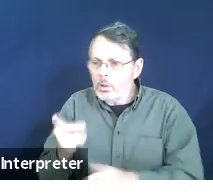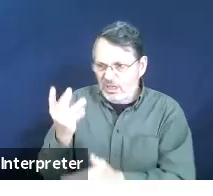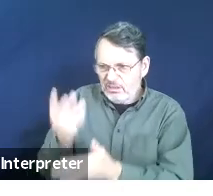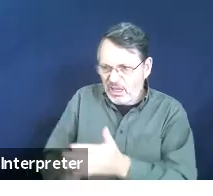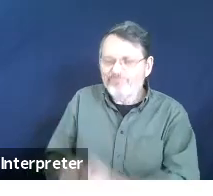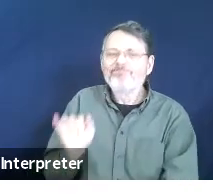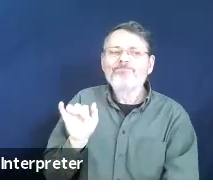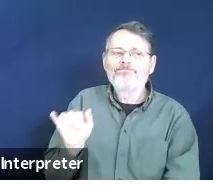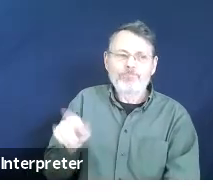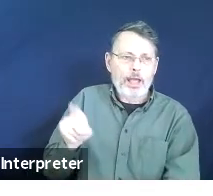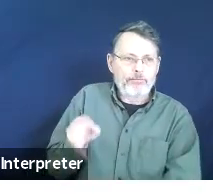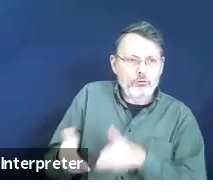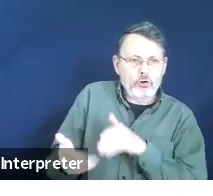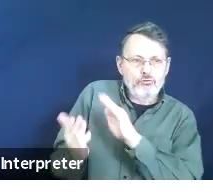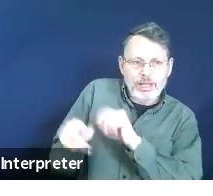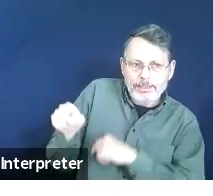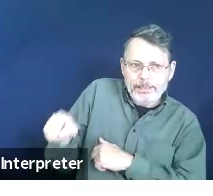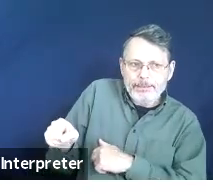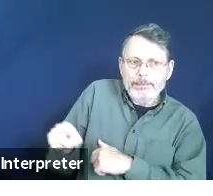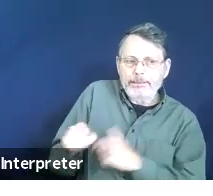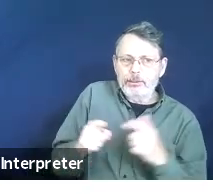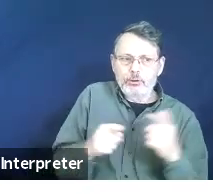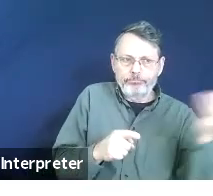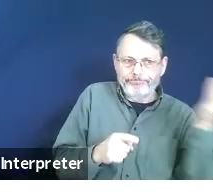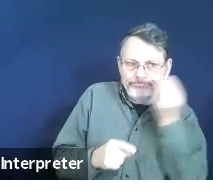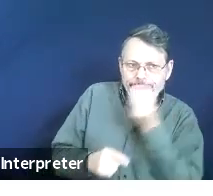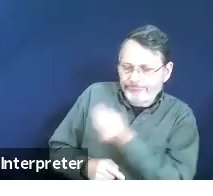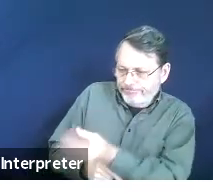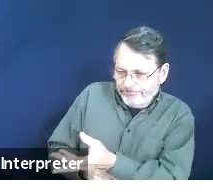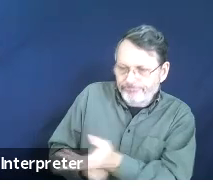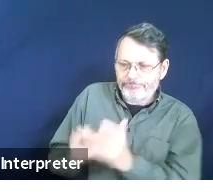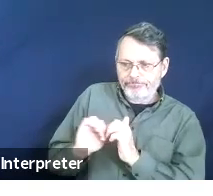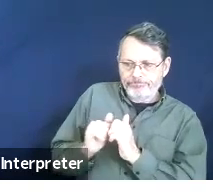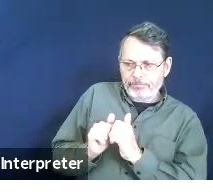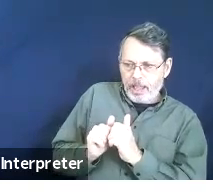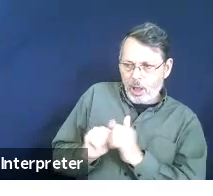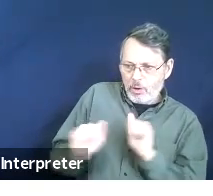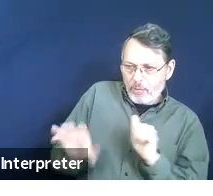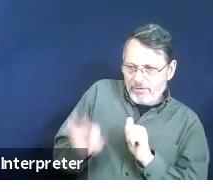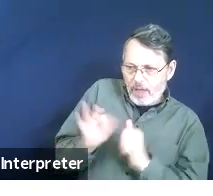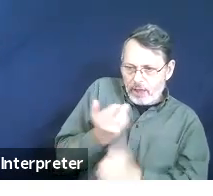be addressed, we need to give information to this person, where can we find resources for this,